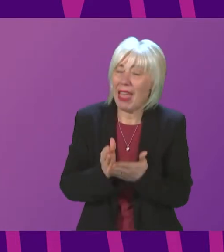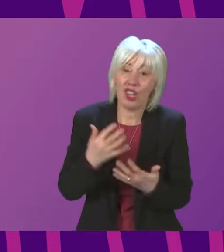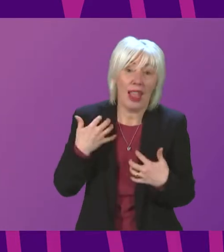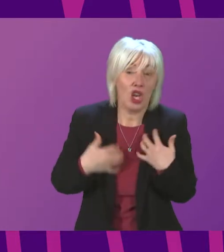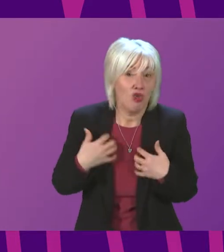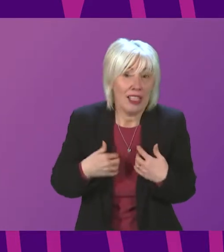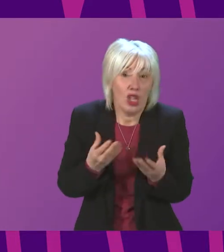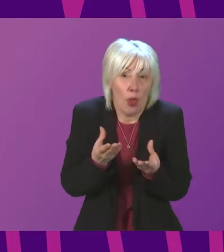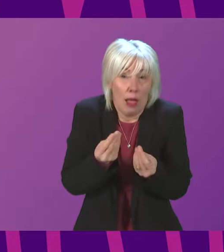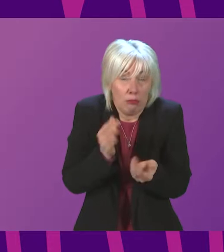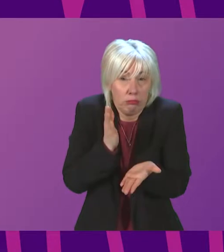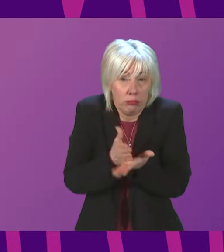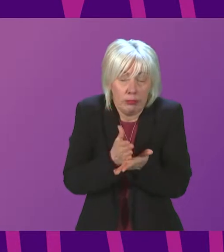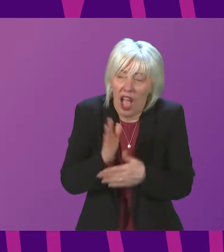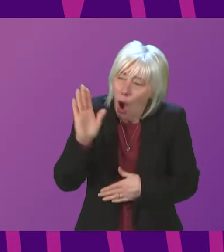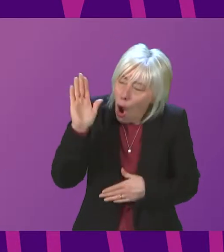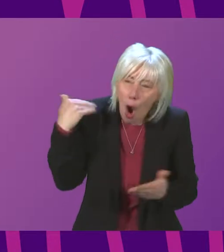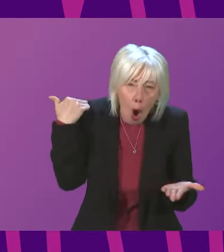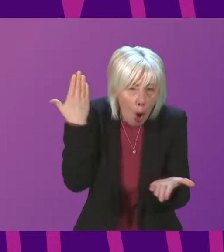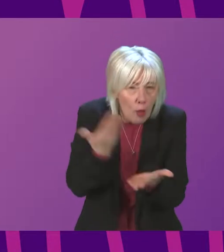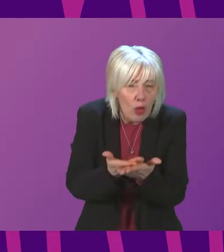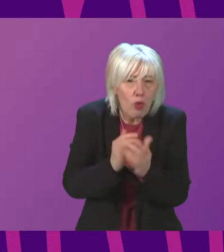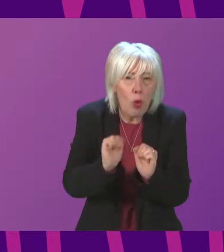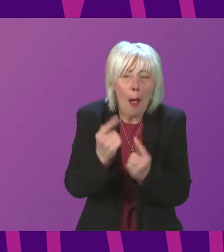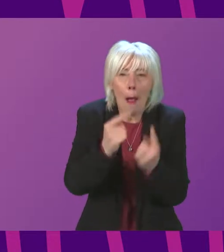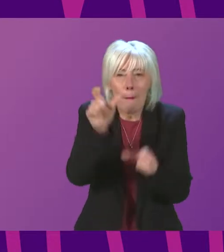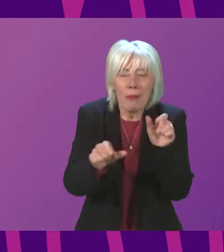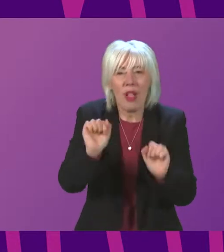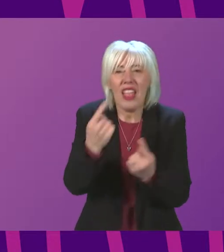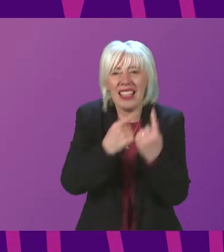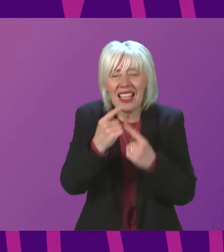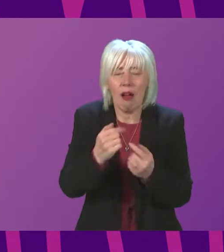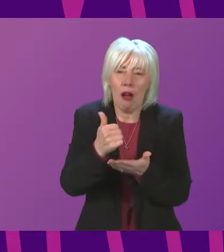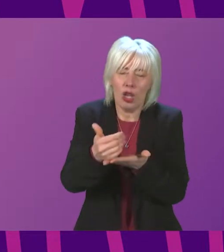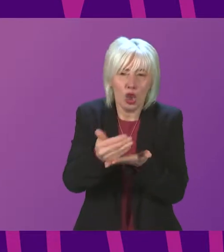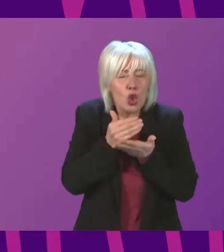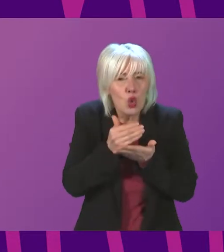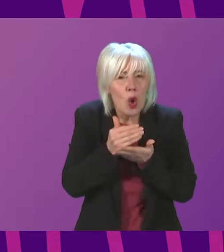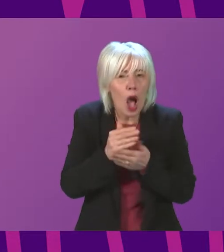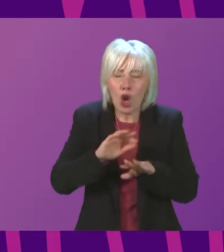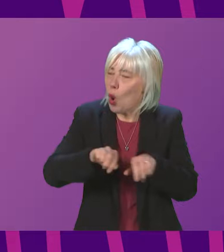substance, let me repeat that people’s data was held securely at all times and that personal information was not compromised.